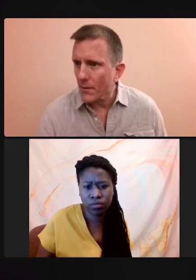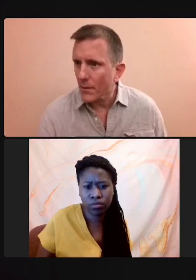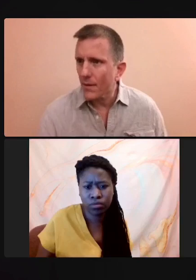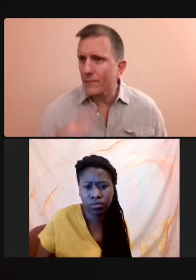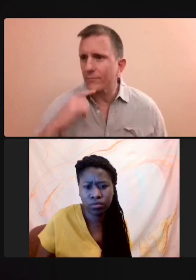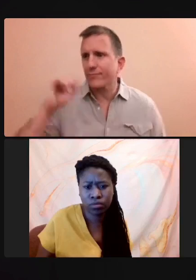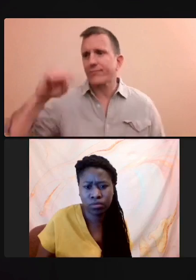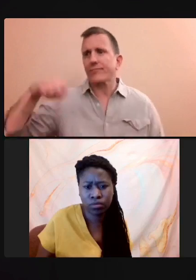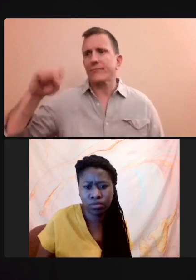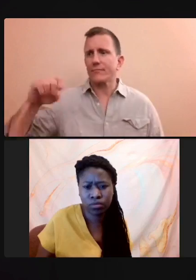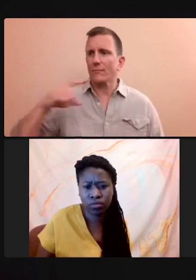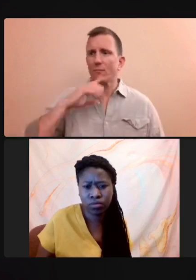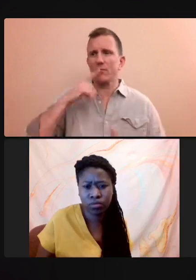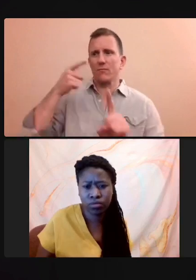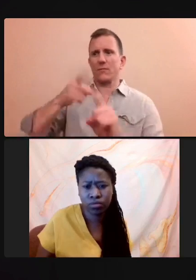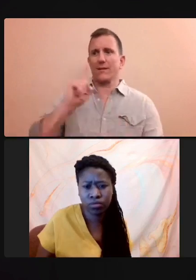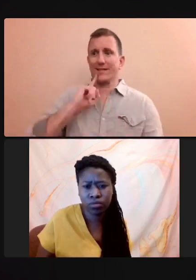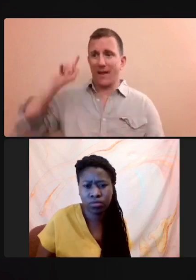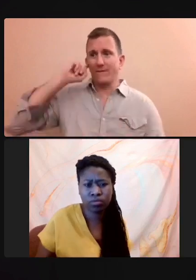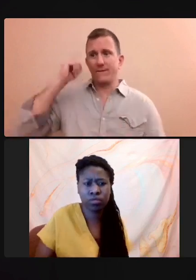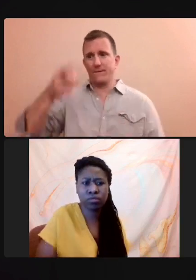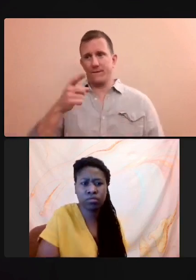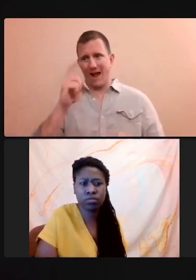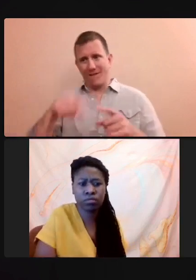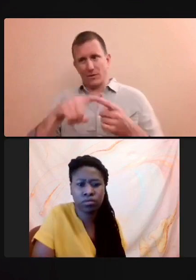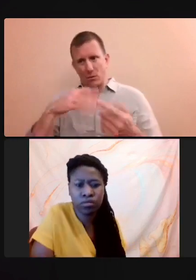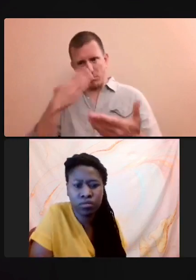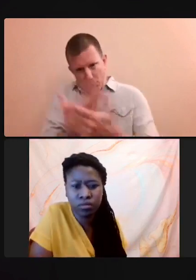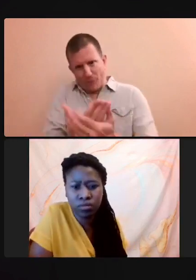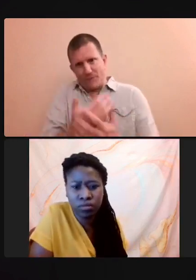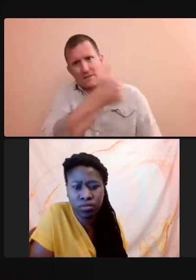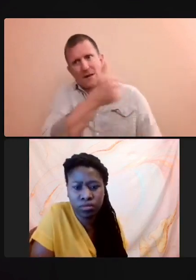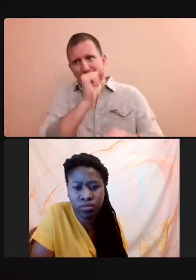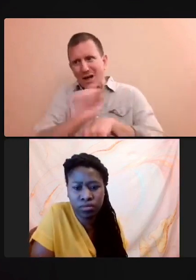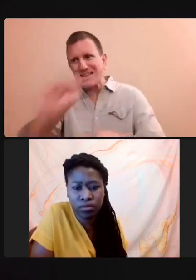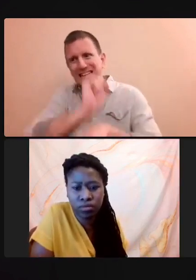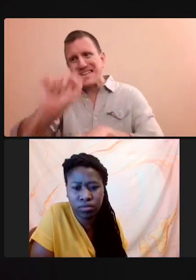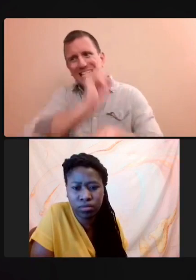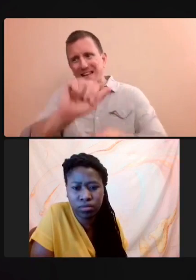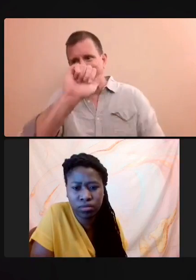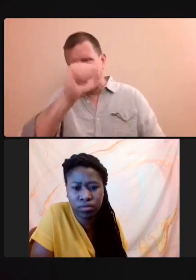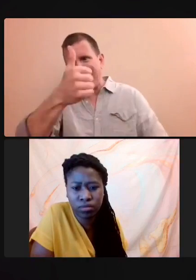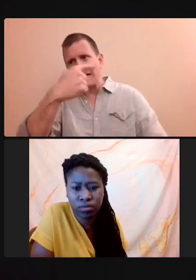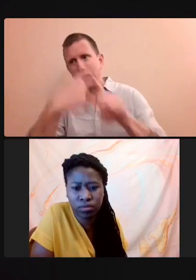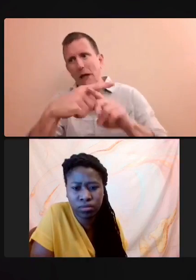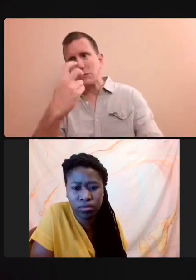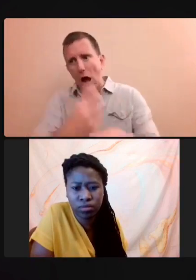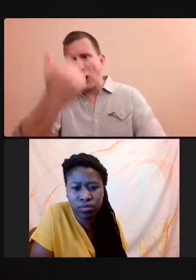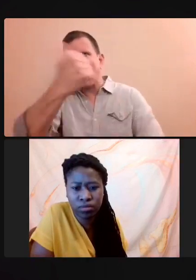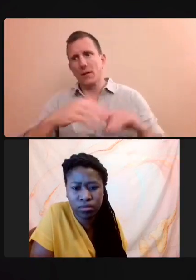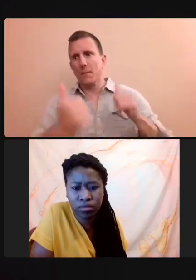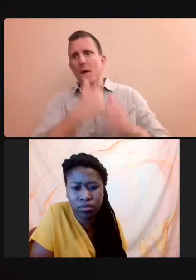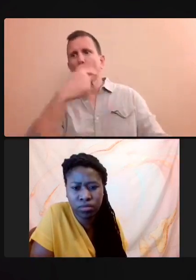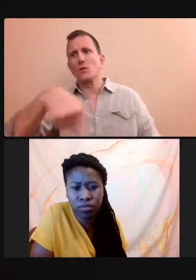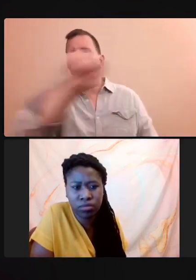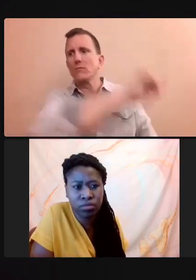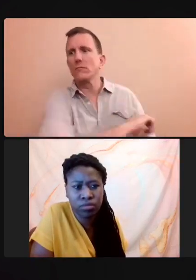I need a master's in what's in this work for if this is my native my native birthright.